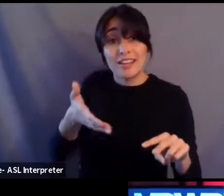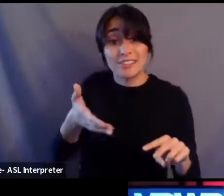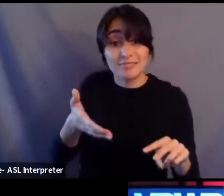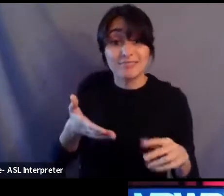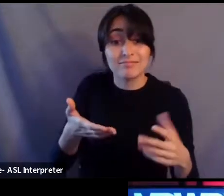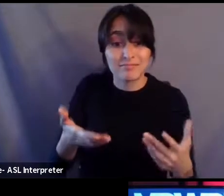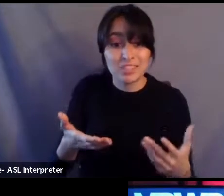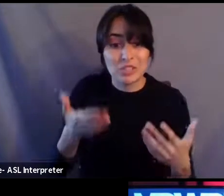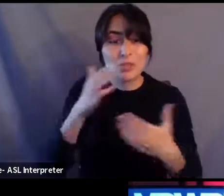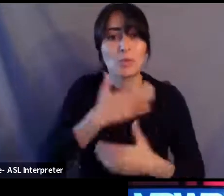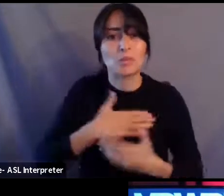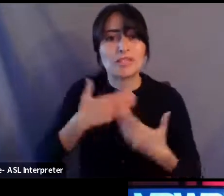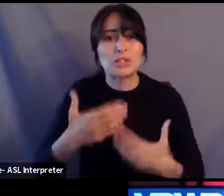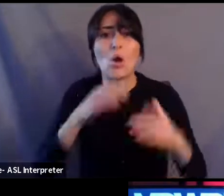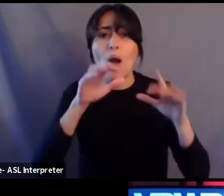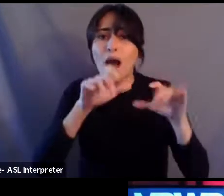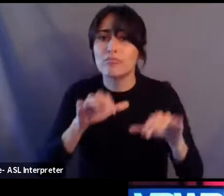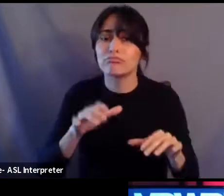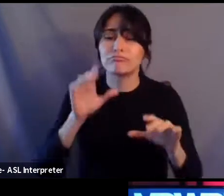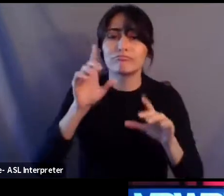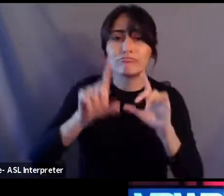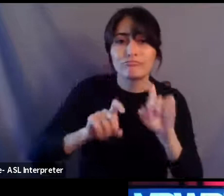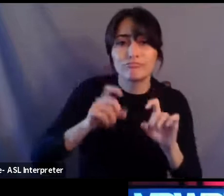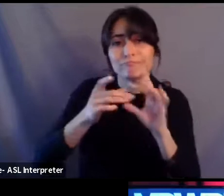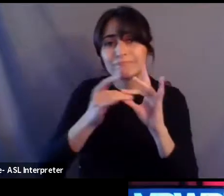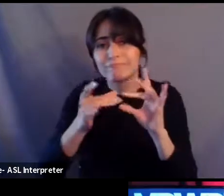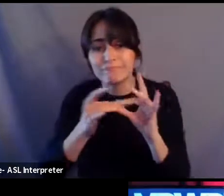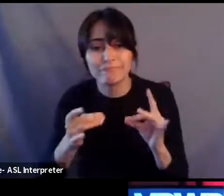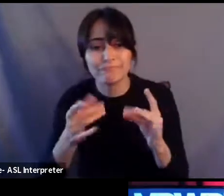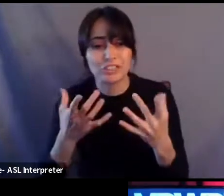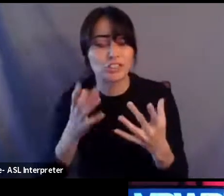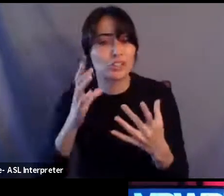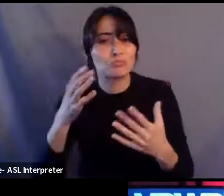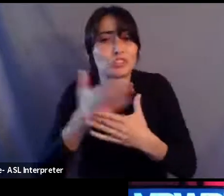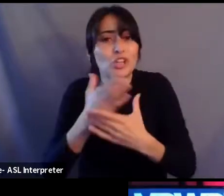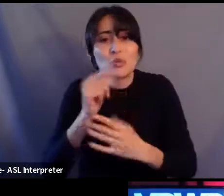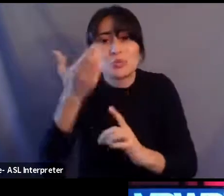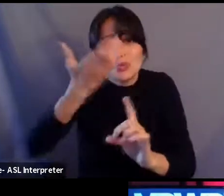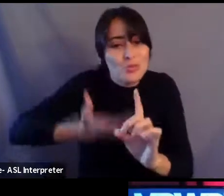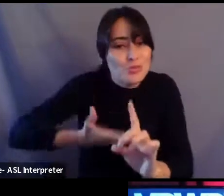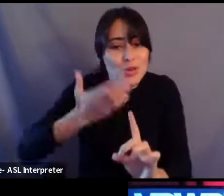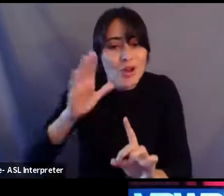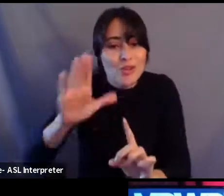Engage with us in the chat. Share who you are and what you are learning and thinking during